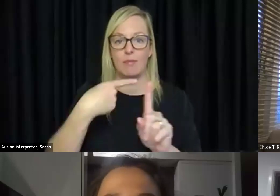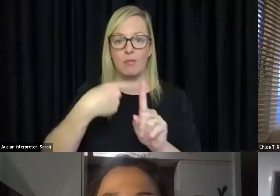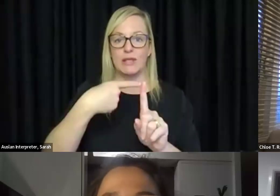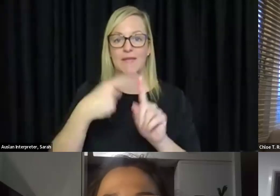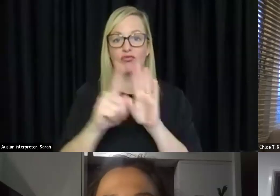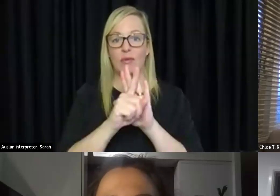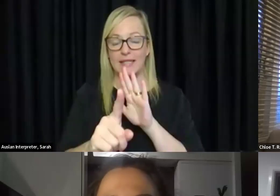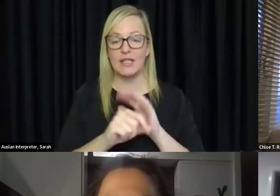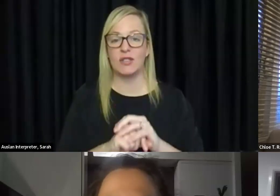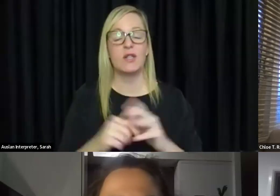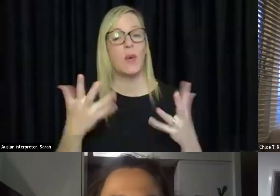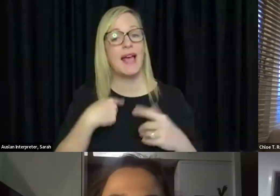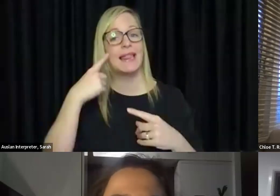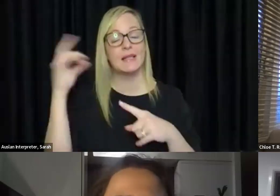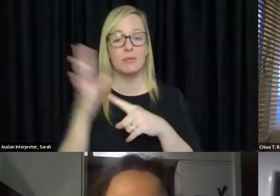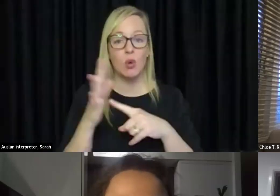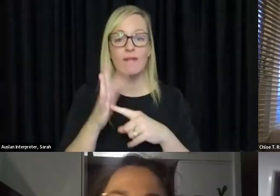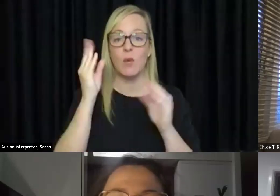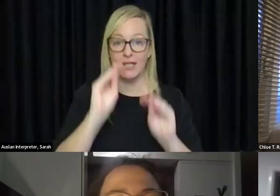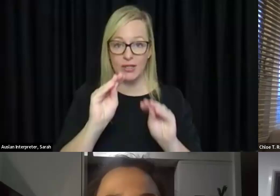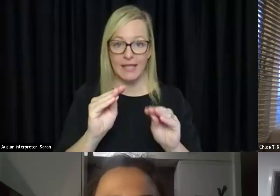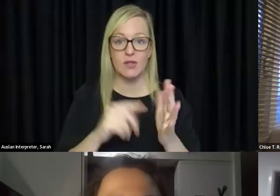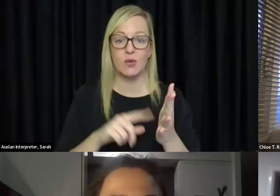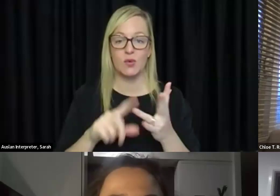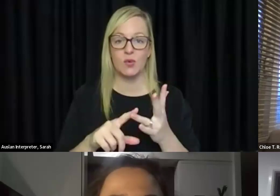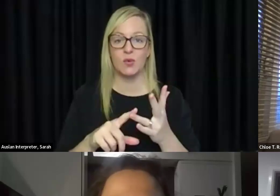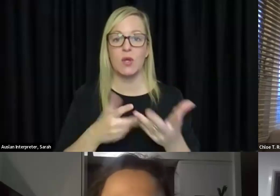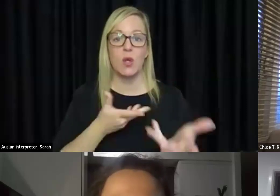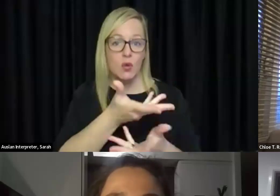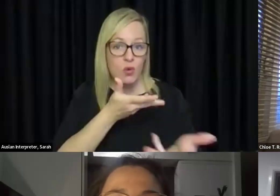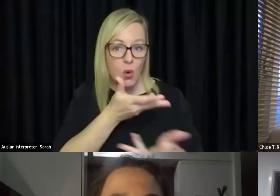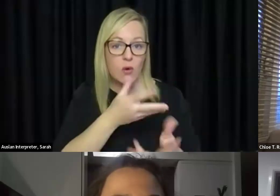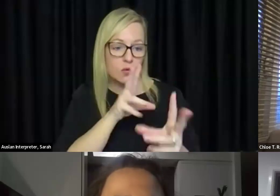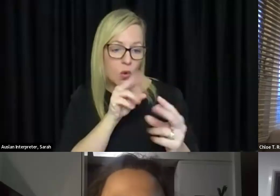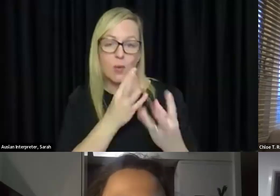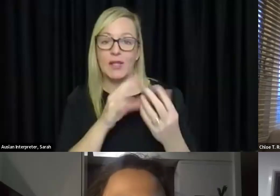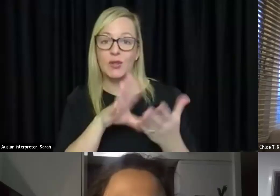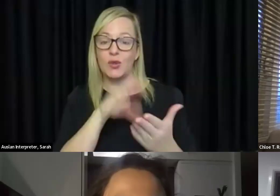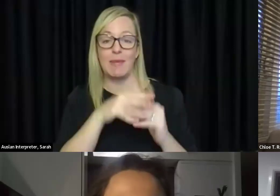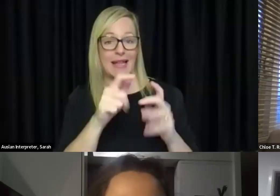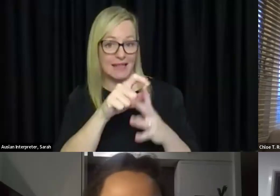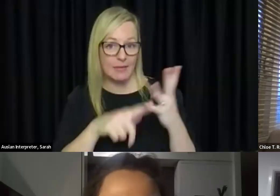What I think is really important for educators to do is to talk to students about disability,